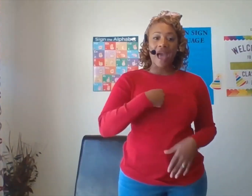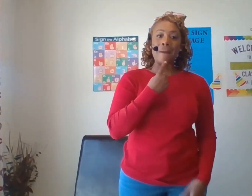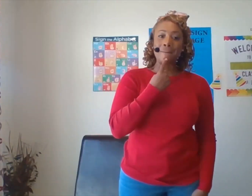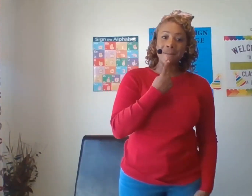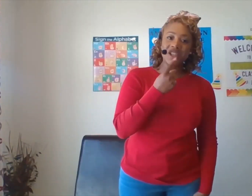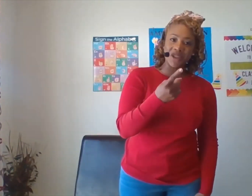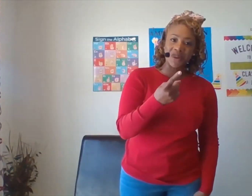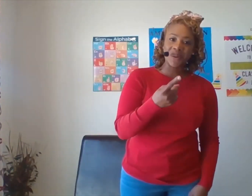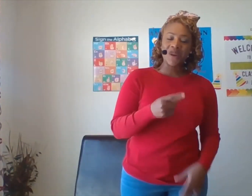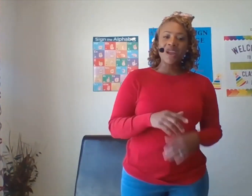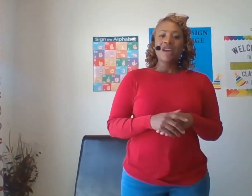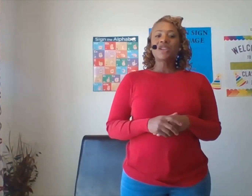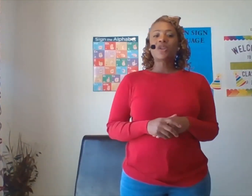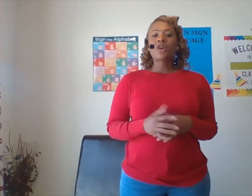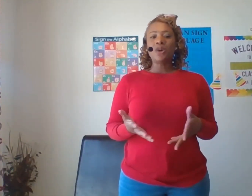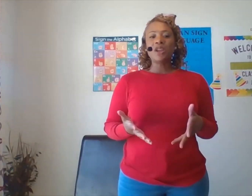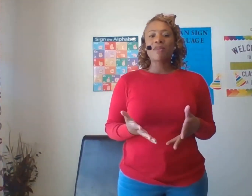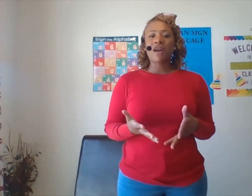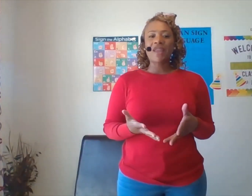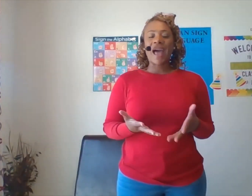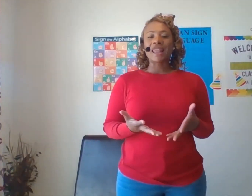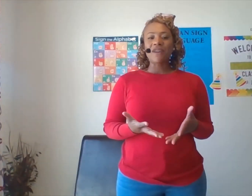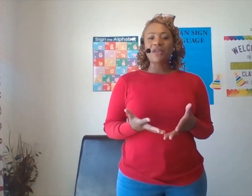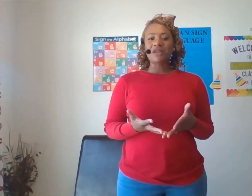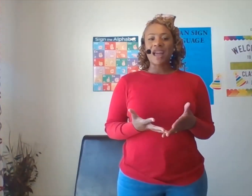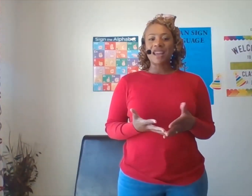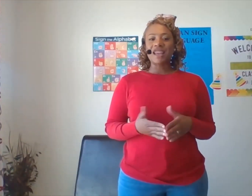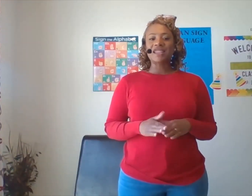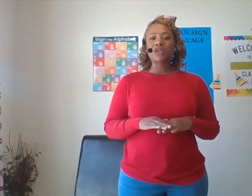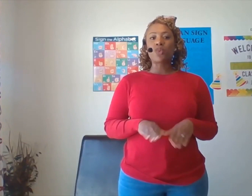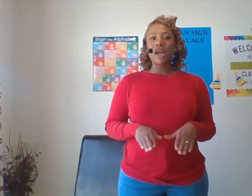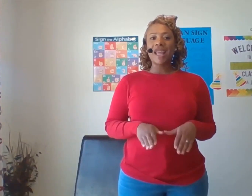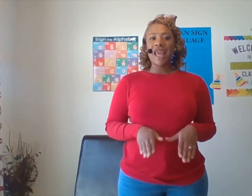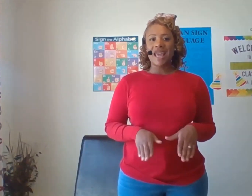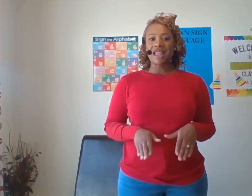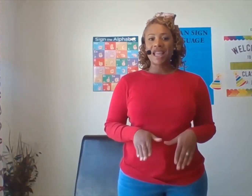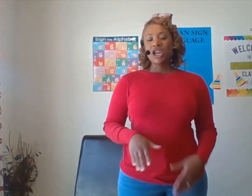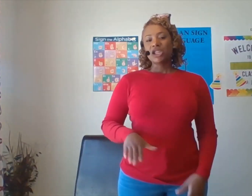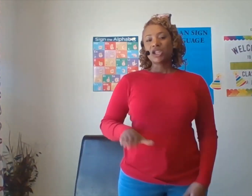miss you so the cool thing about the I love you sign is it's one hand so you